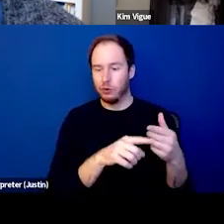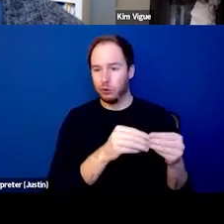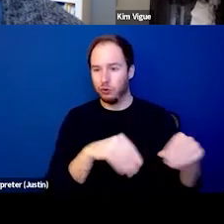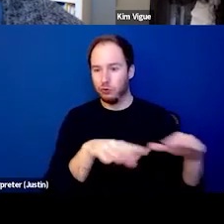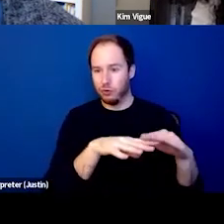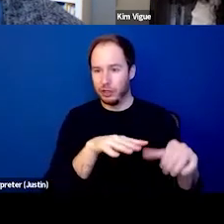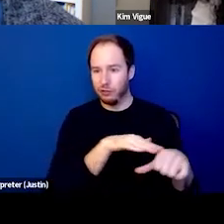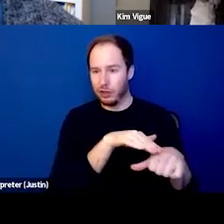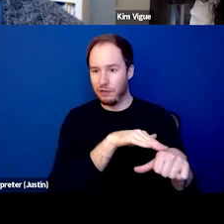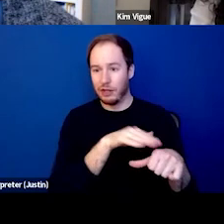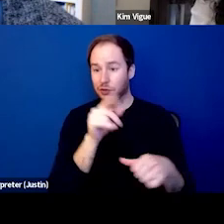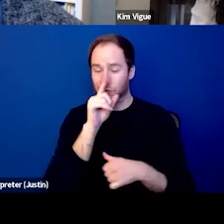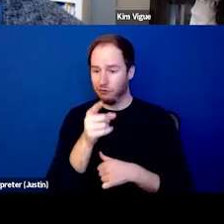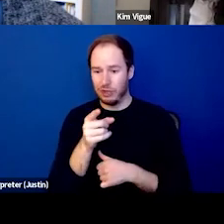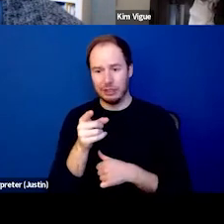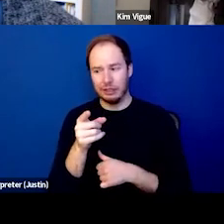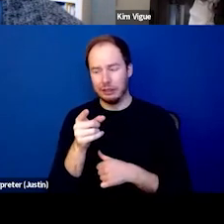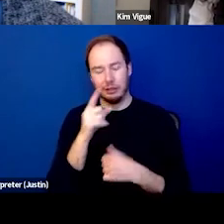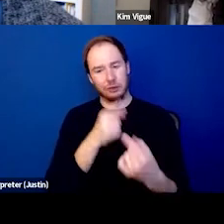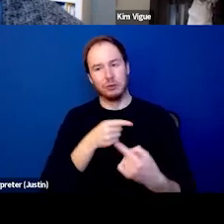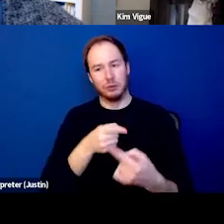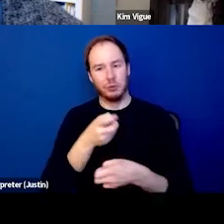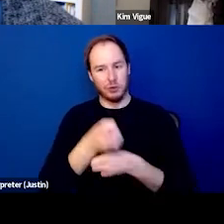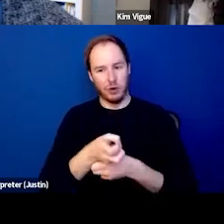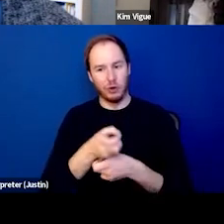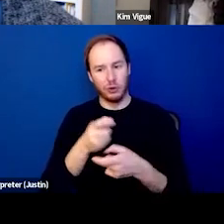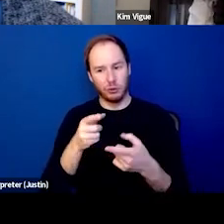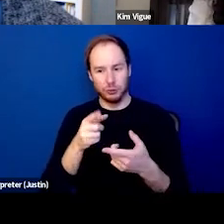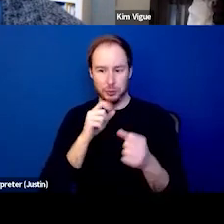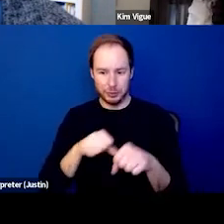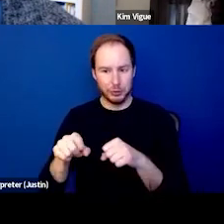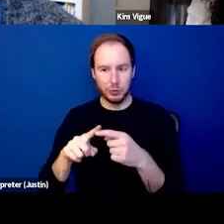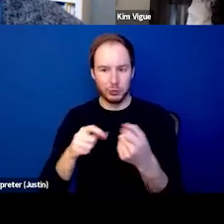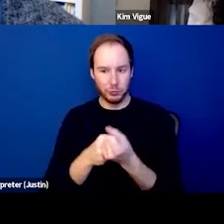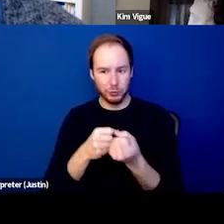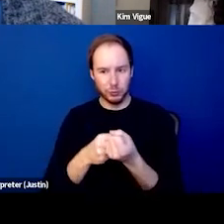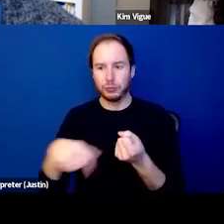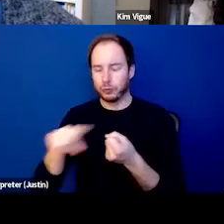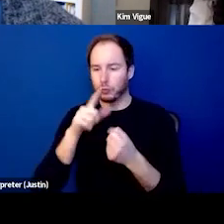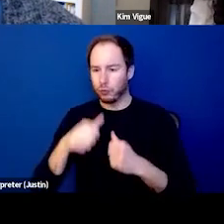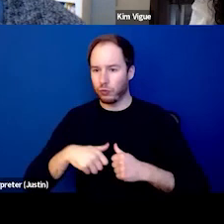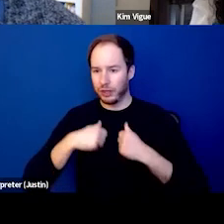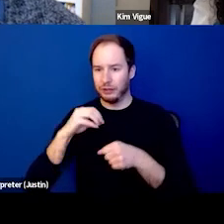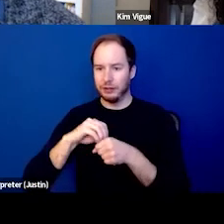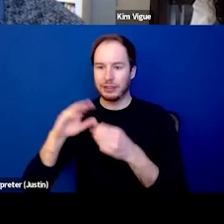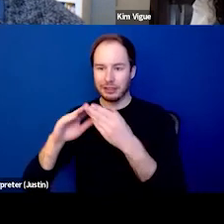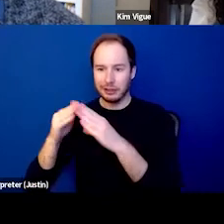So you're really getting a sense of what a struggle it is to get preventative services and treatment and housing,